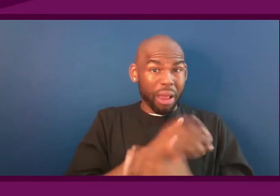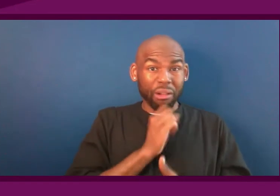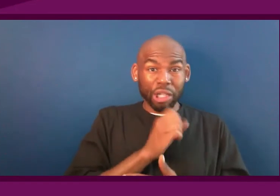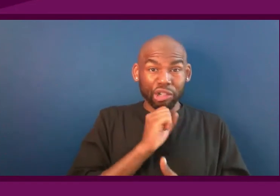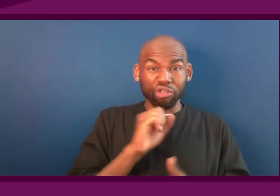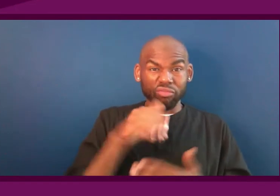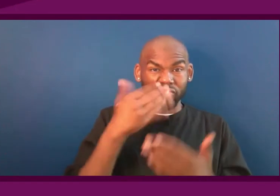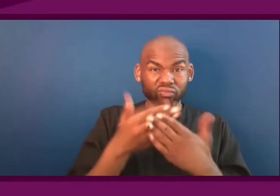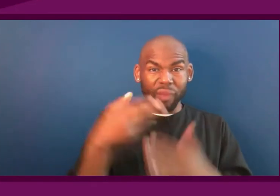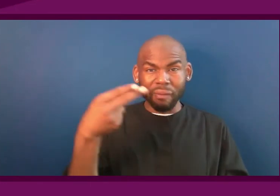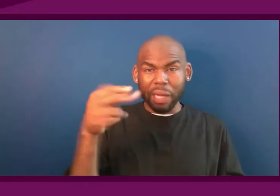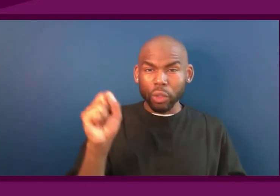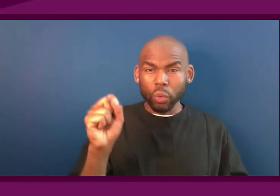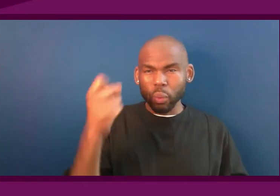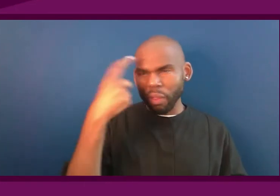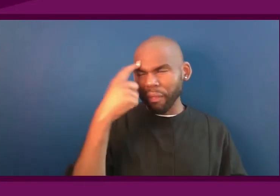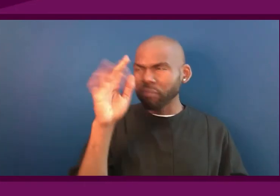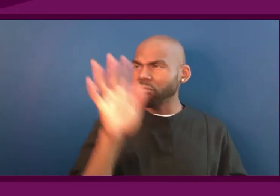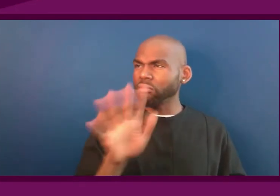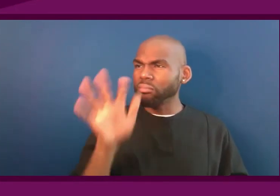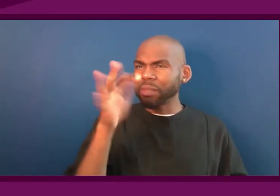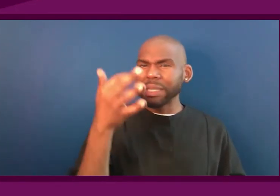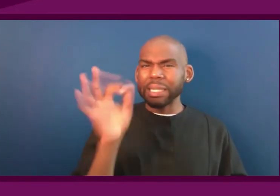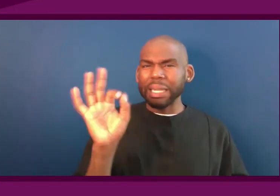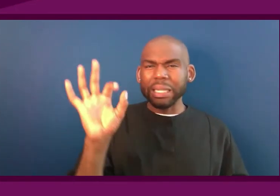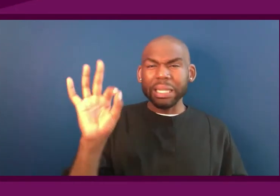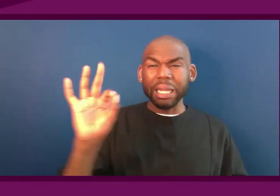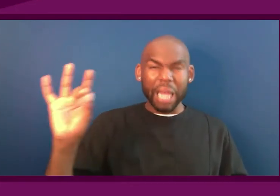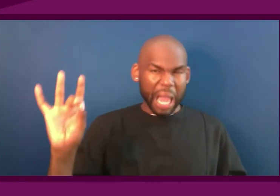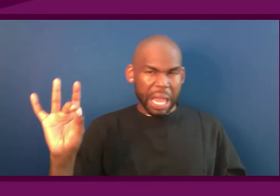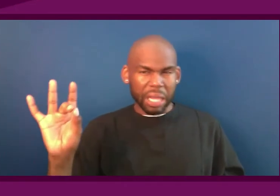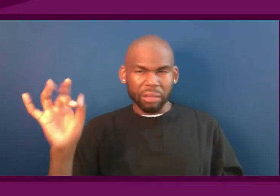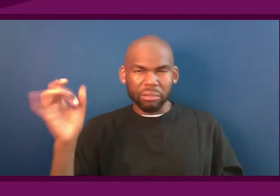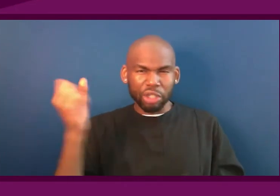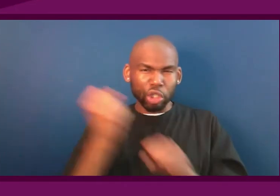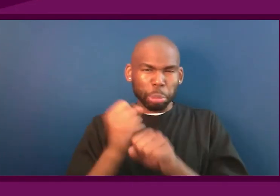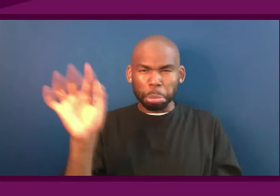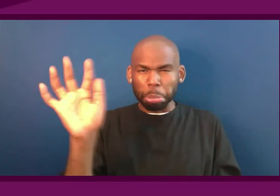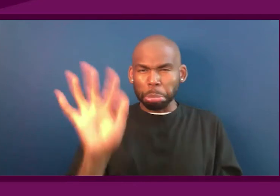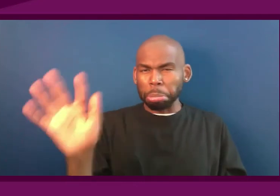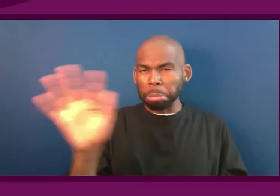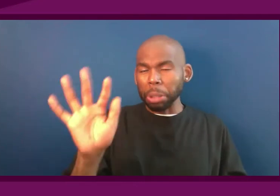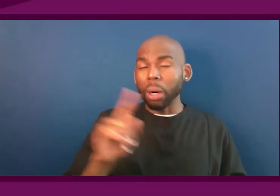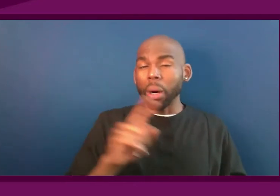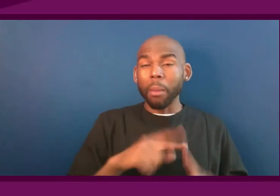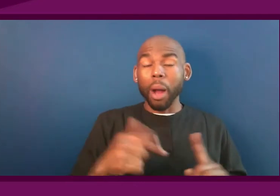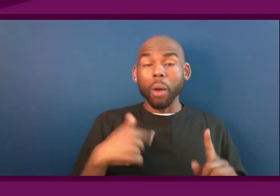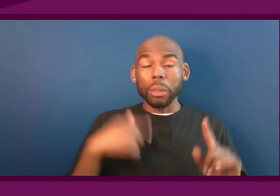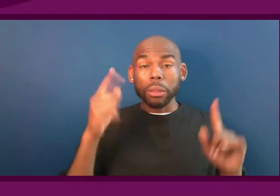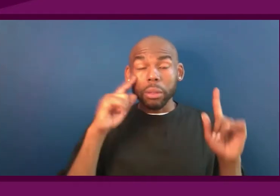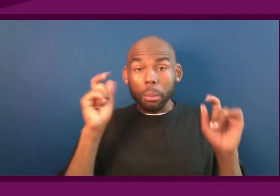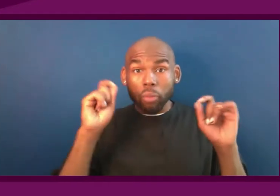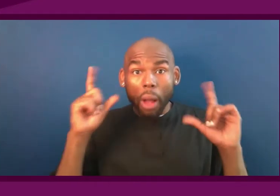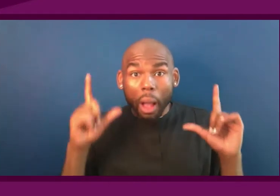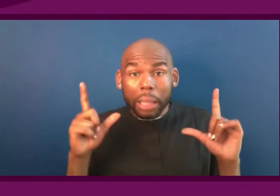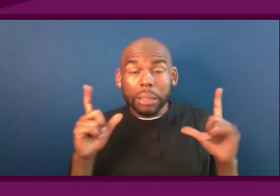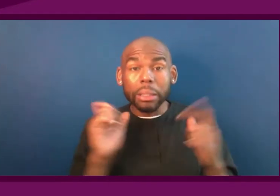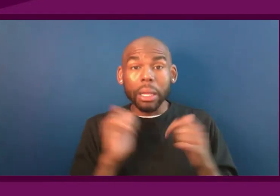So, that's when I got very involved. That's when I decided to quit my well-paid banking position